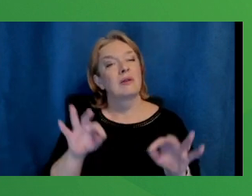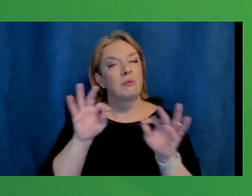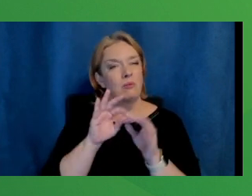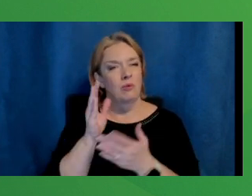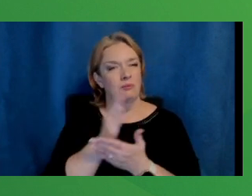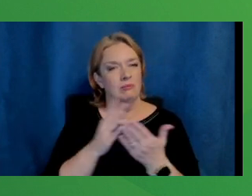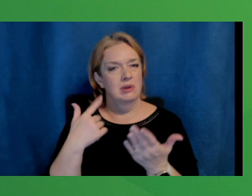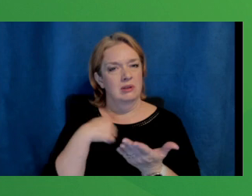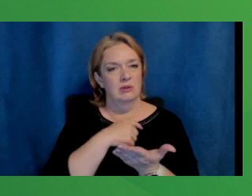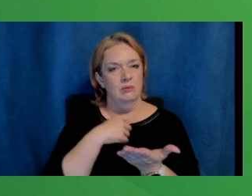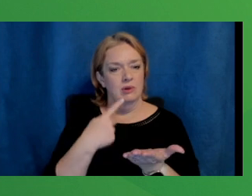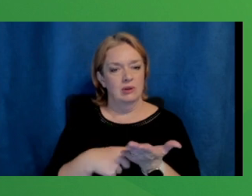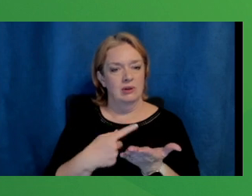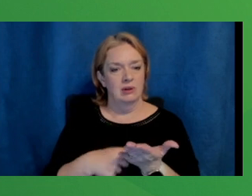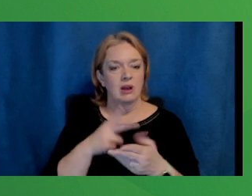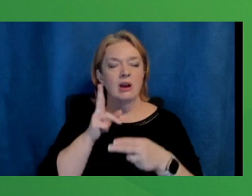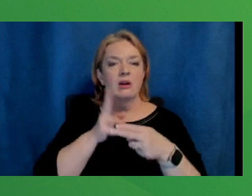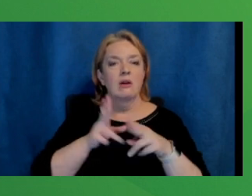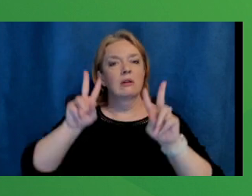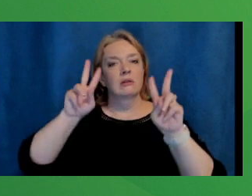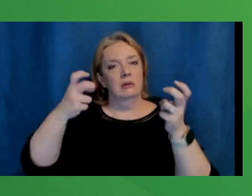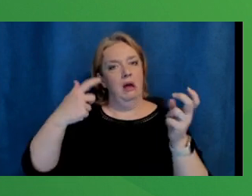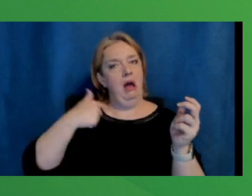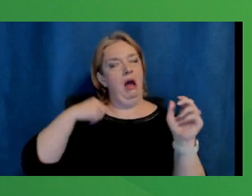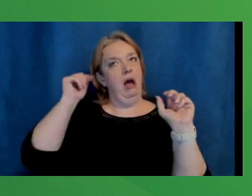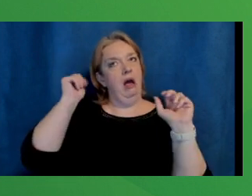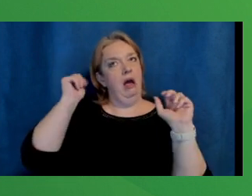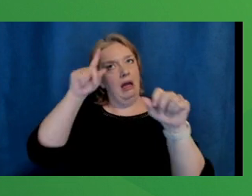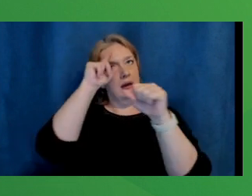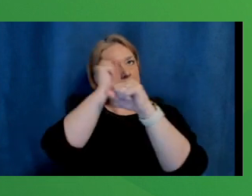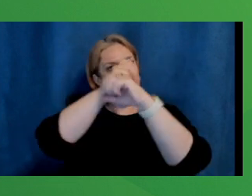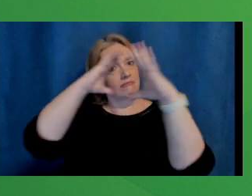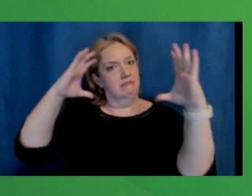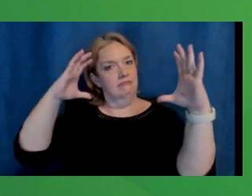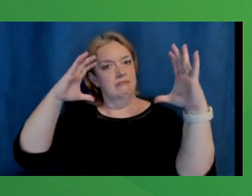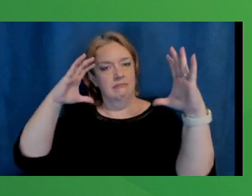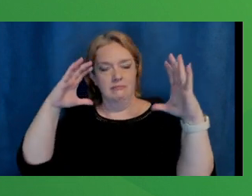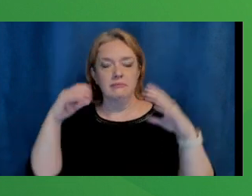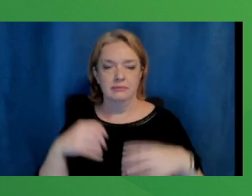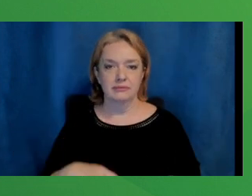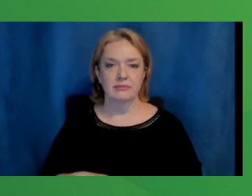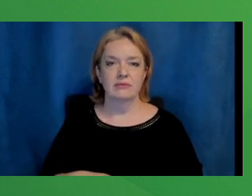I can imagine. This notion of being able to imagine a more just and sustainable future.